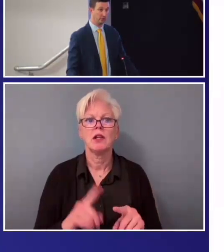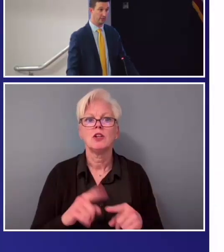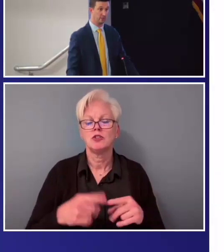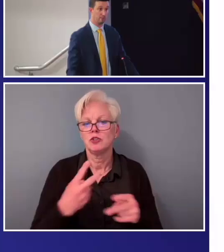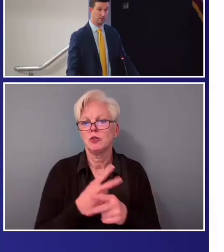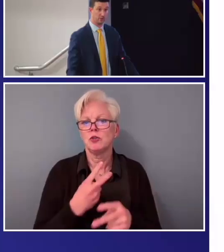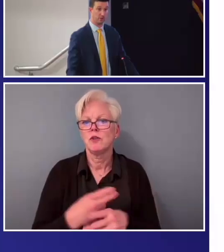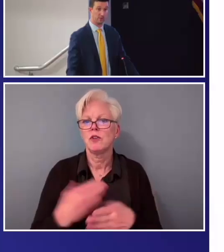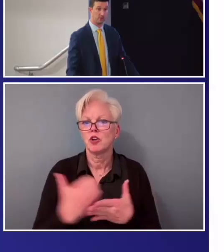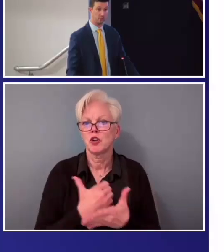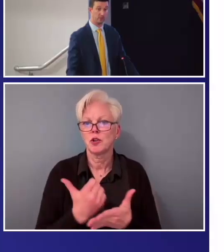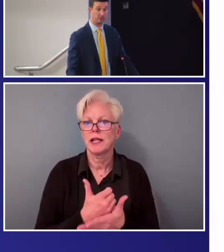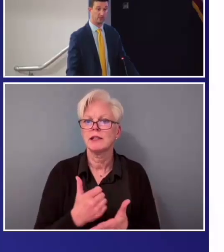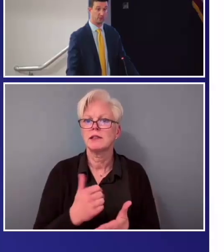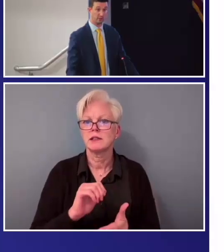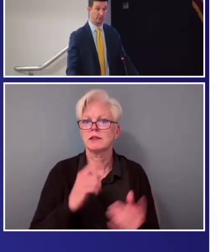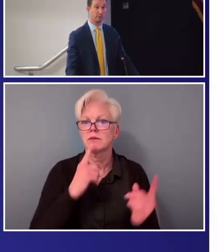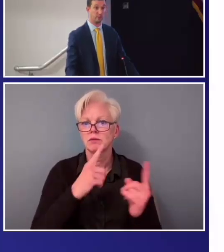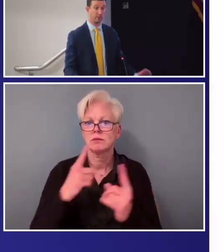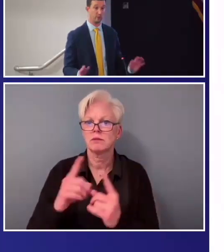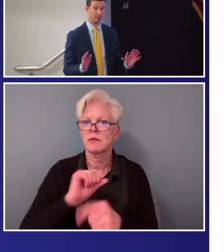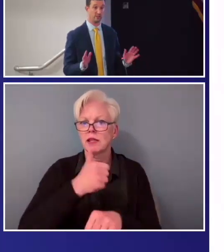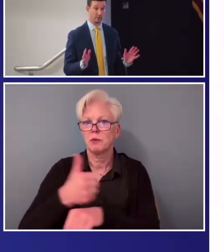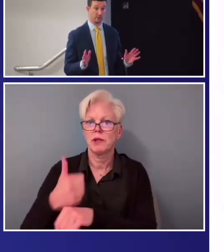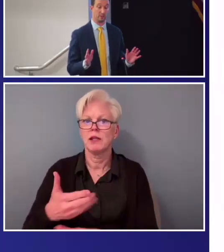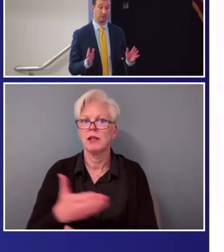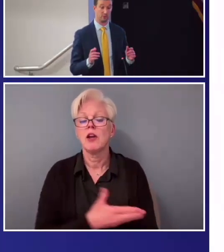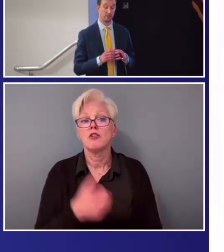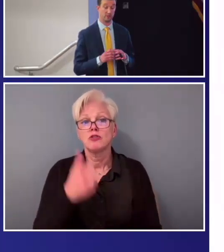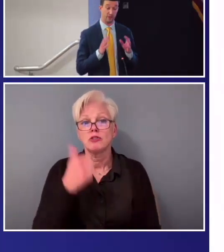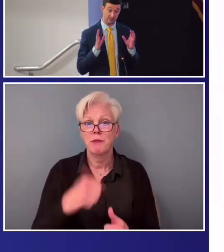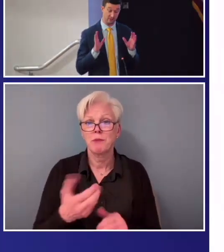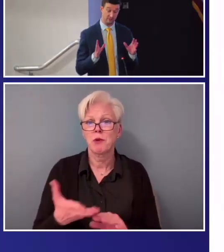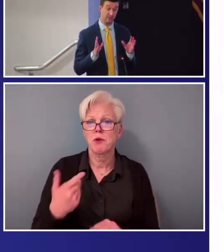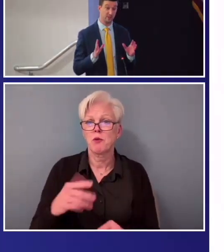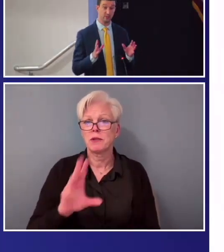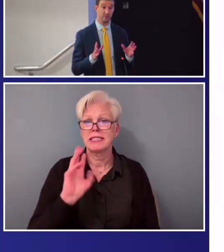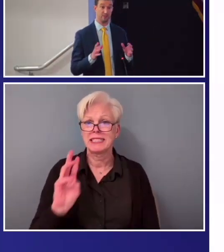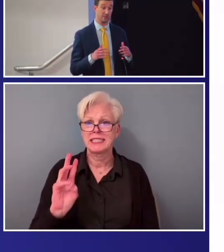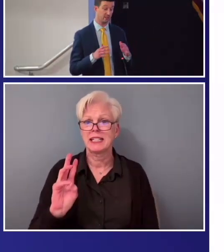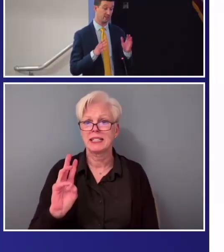earnings benchmarks that we discussed earlier. Remember, there were six earnings benchmarks. They're very specific.